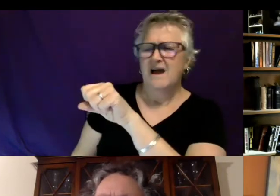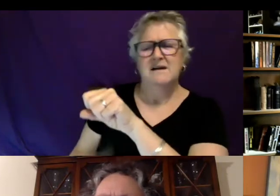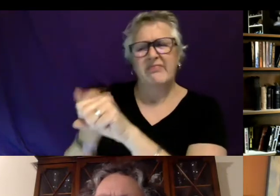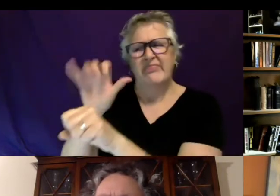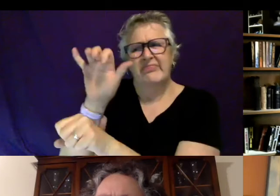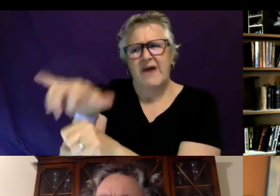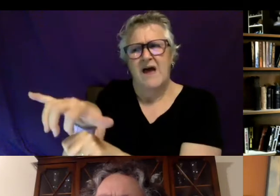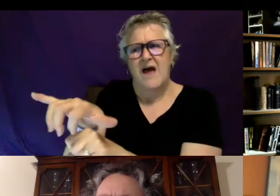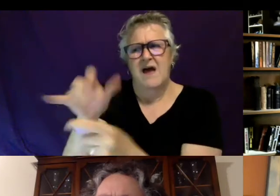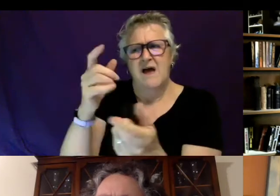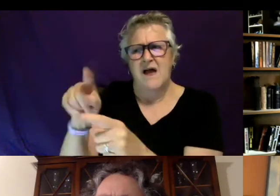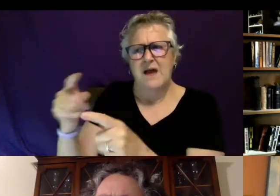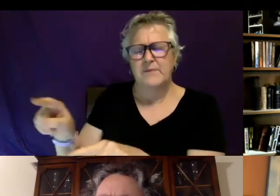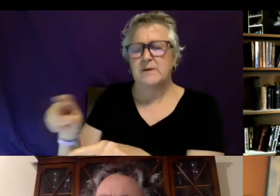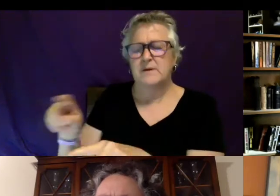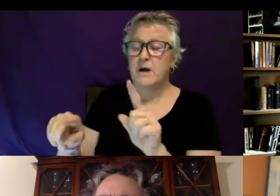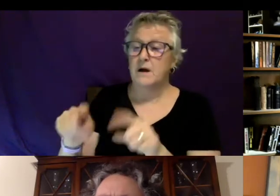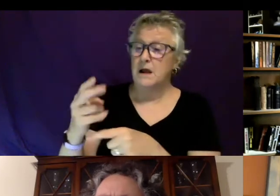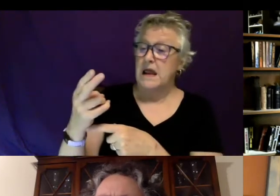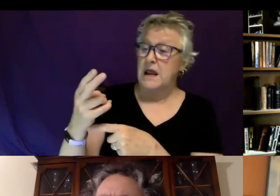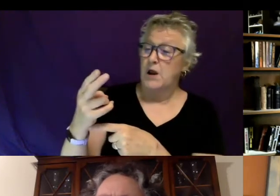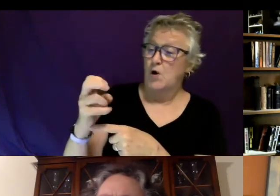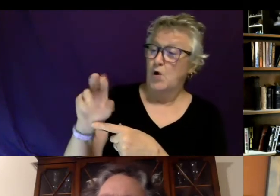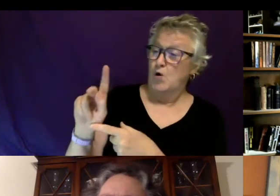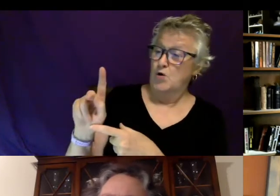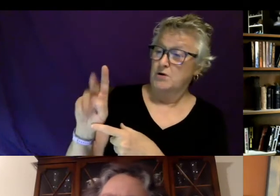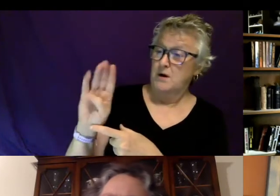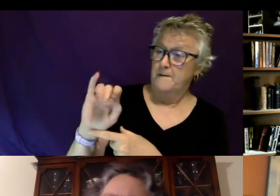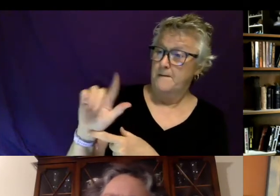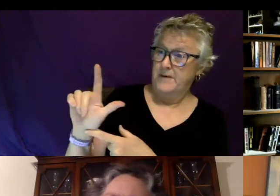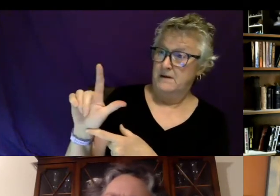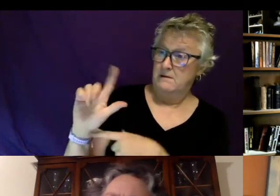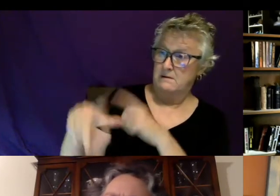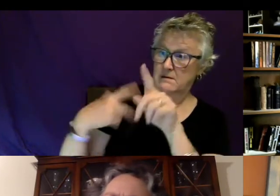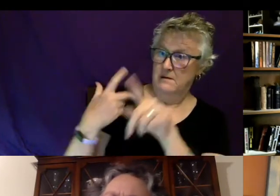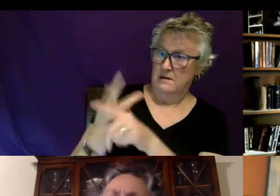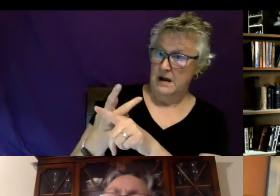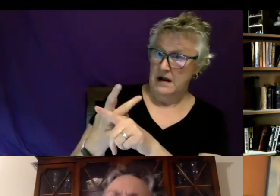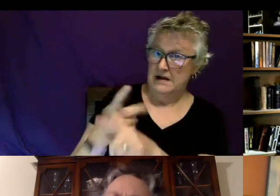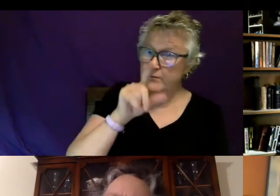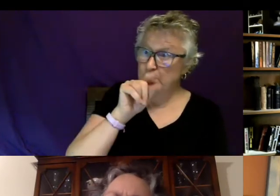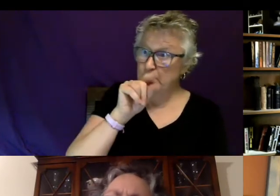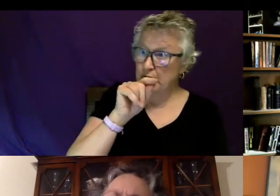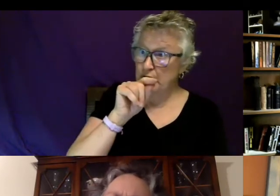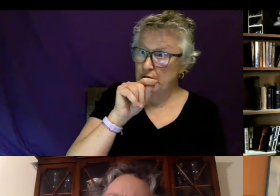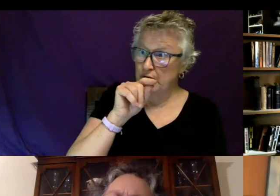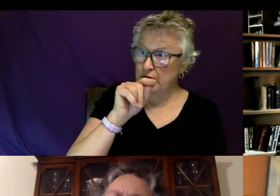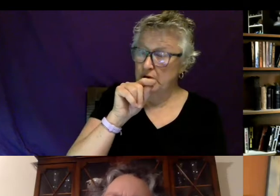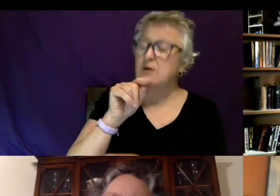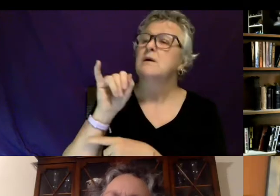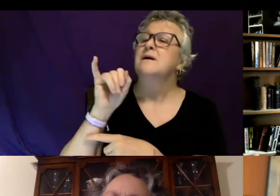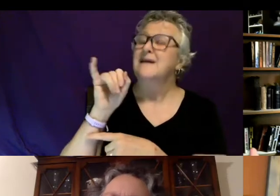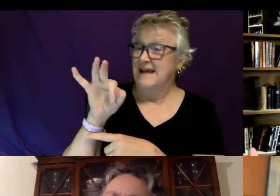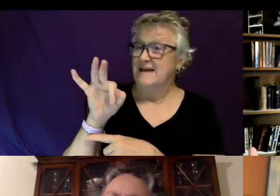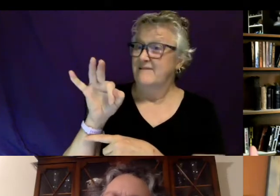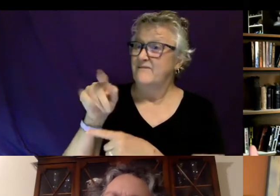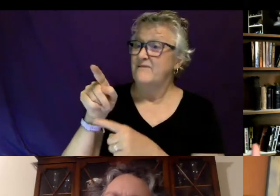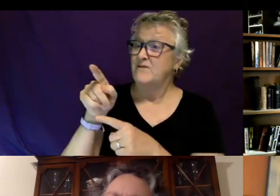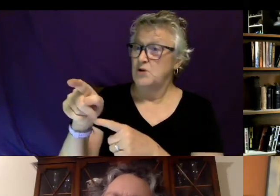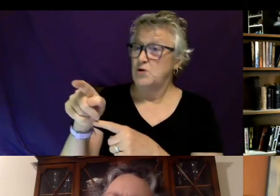a hook billed type of bird, if you just get one of them, they will bond to the owner, and you become their flock, and then they they pay a lot of attention